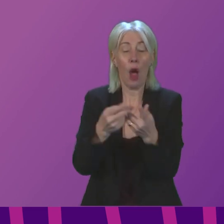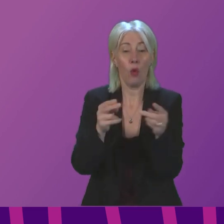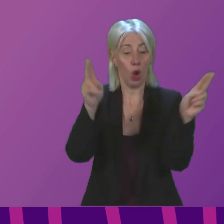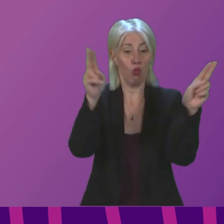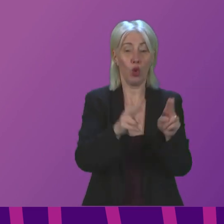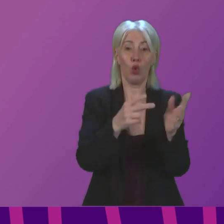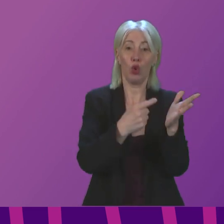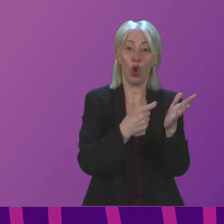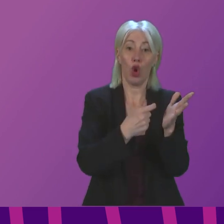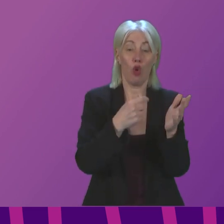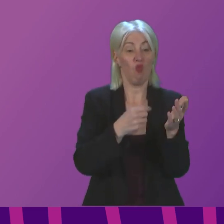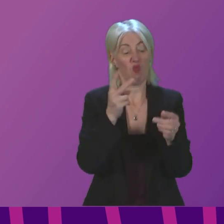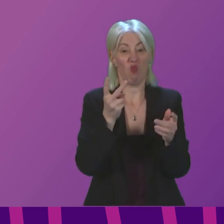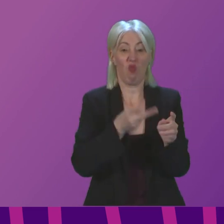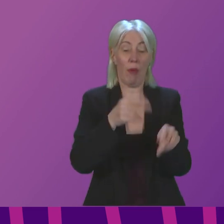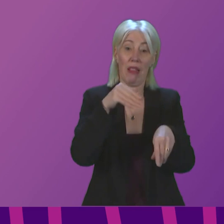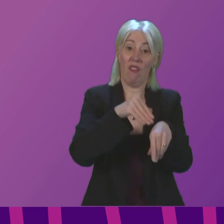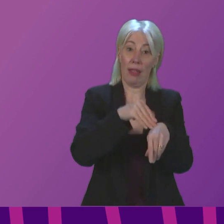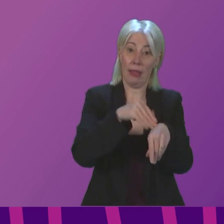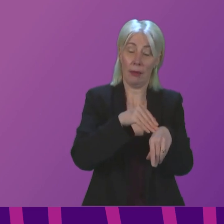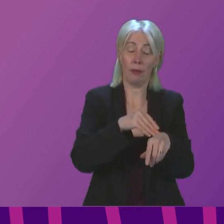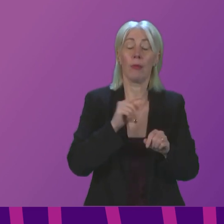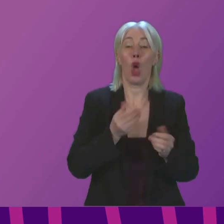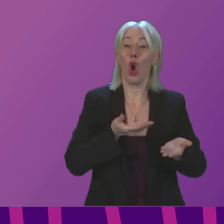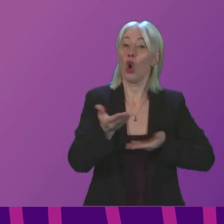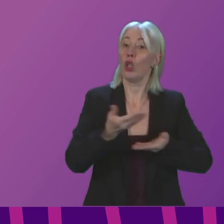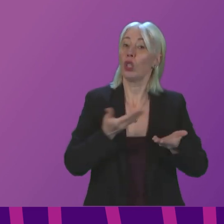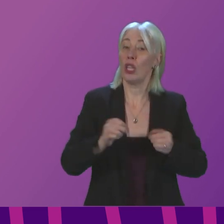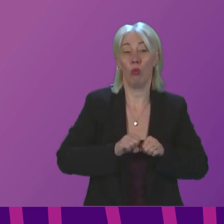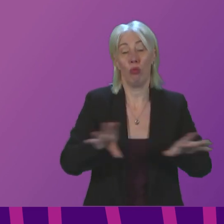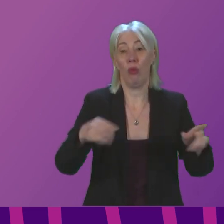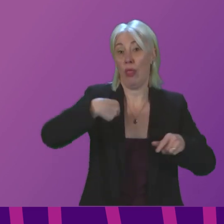The consultation that was published this week is a consultation, and I encourage people